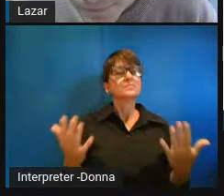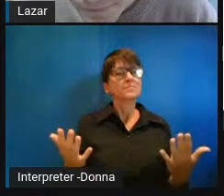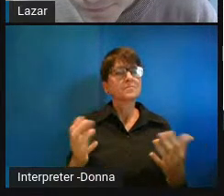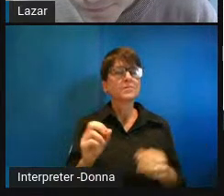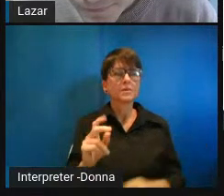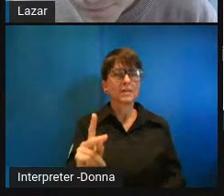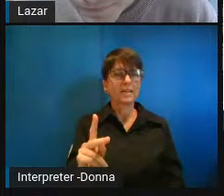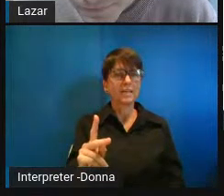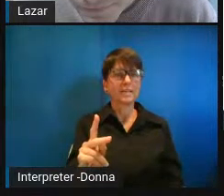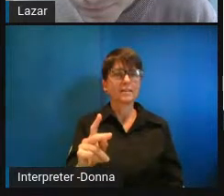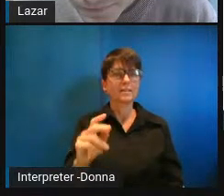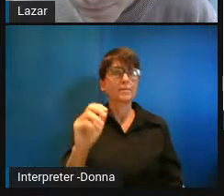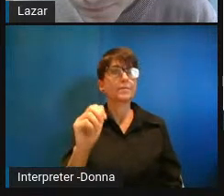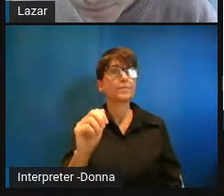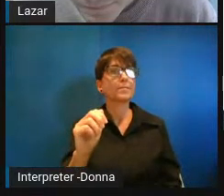Still happening. I don't know why.